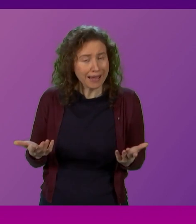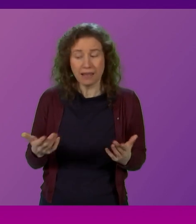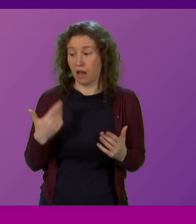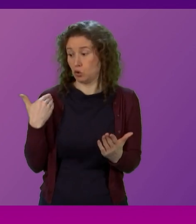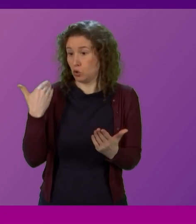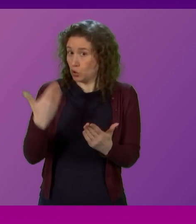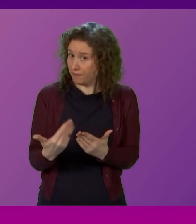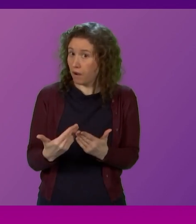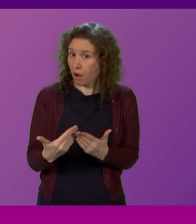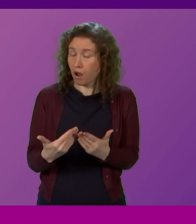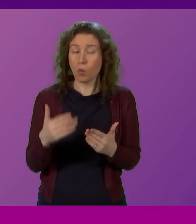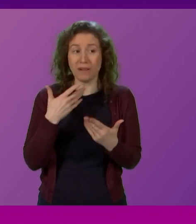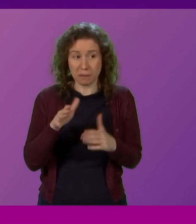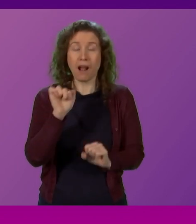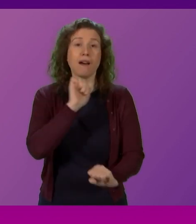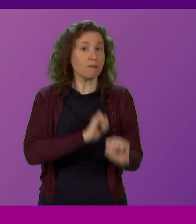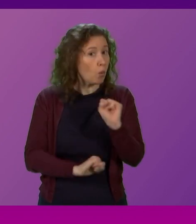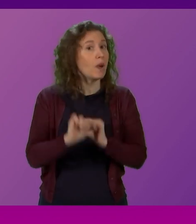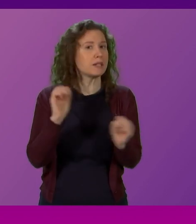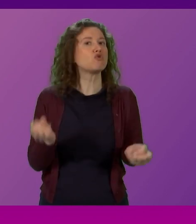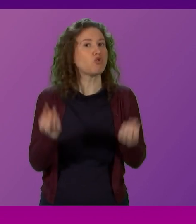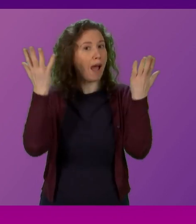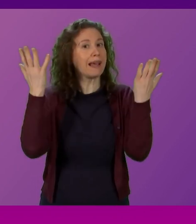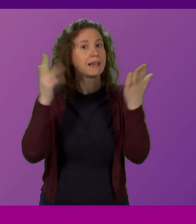Thus far, we have avoided industrial action in our national health service.